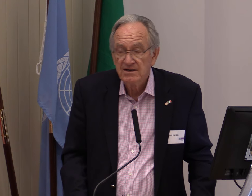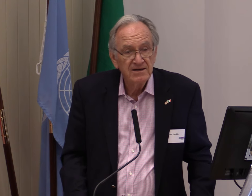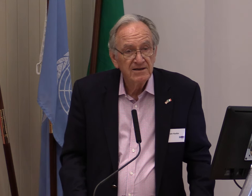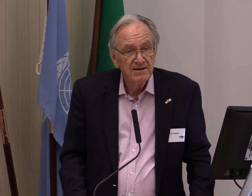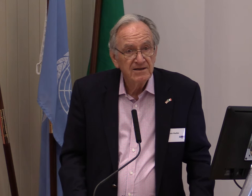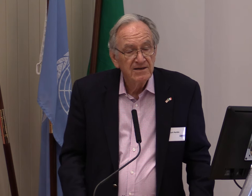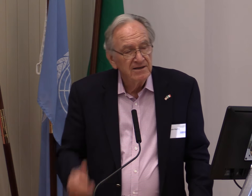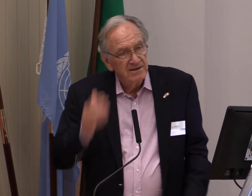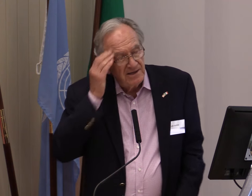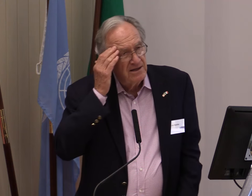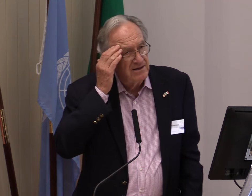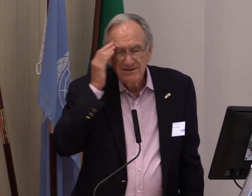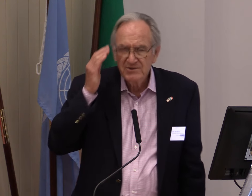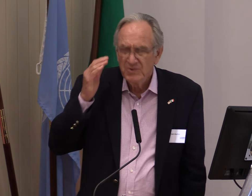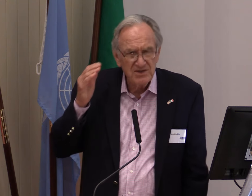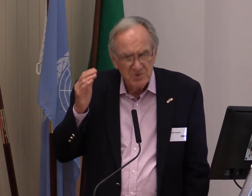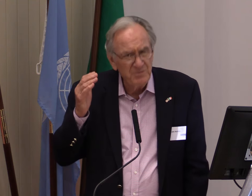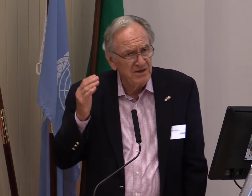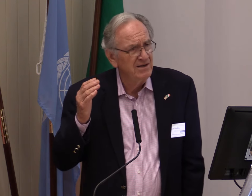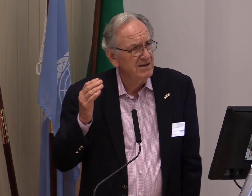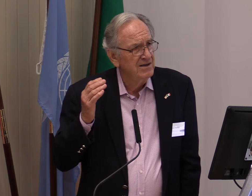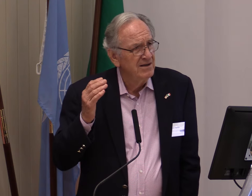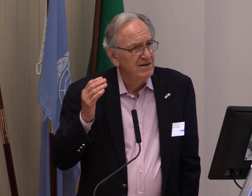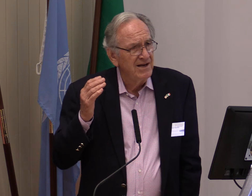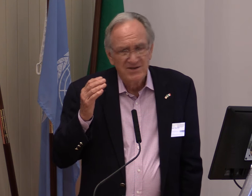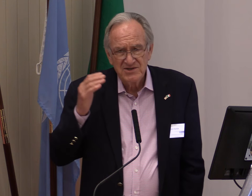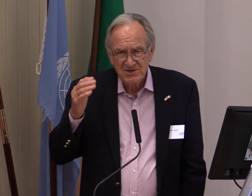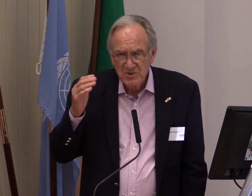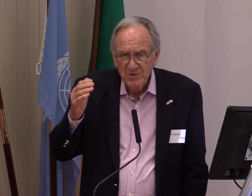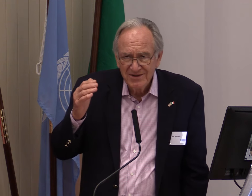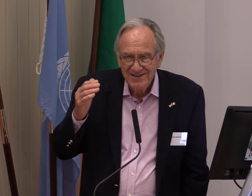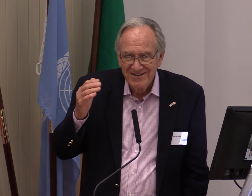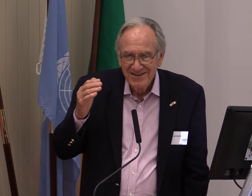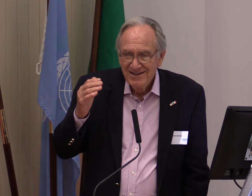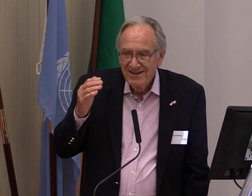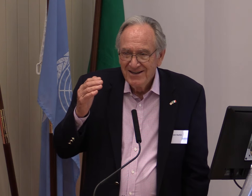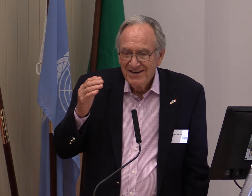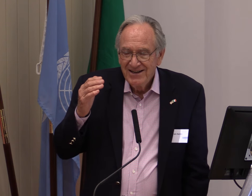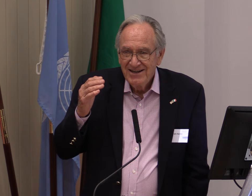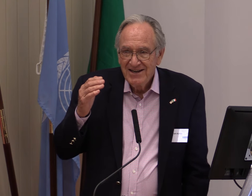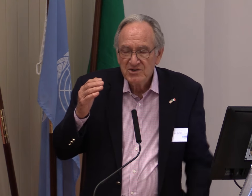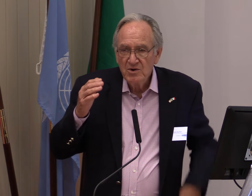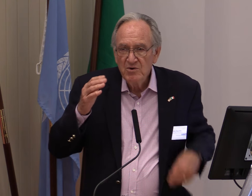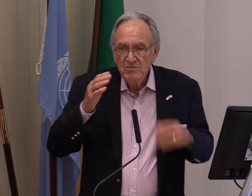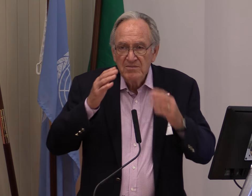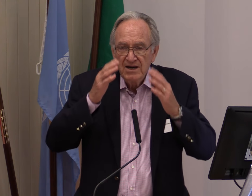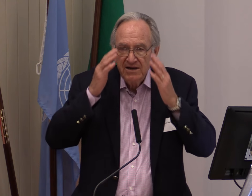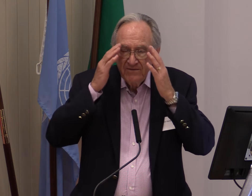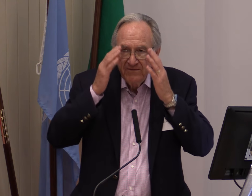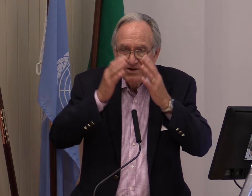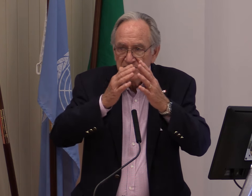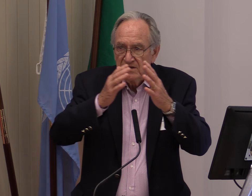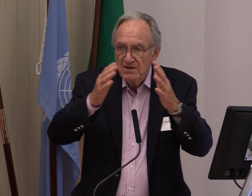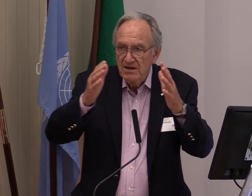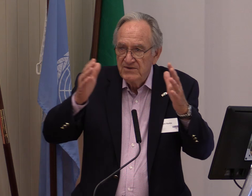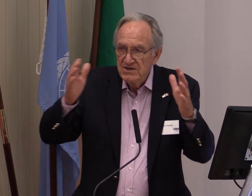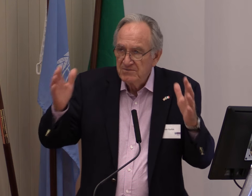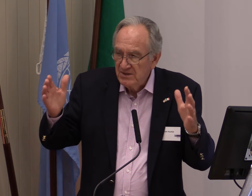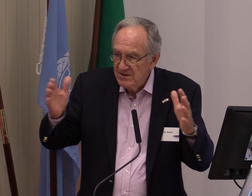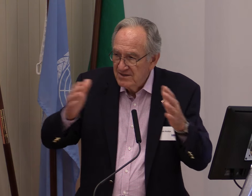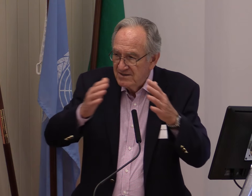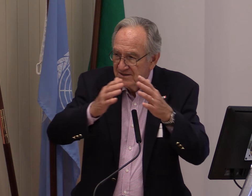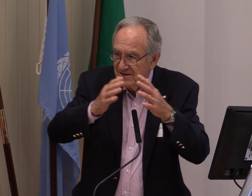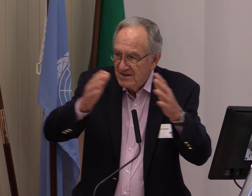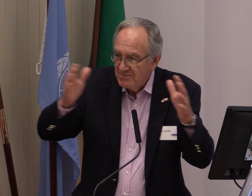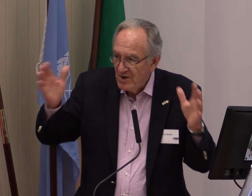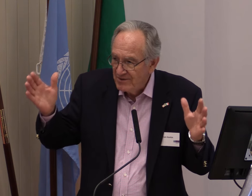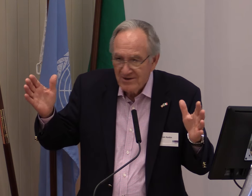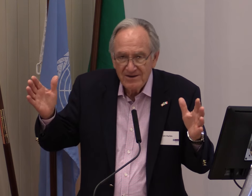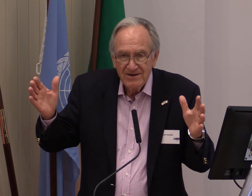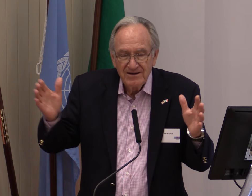I thought that's really stupid! And this is a school! So my vision of disability got broader,